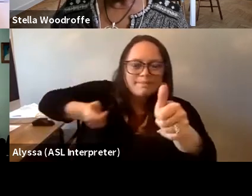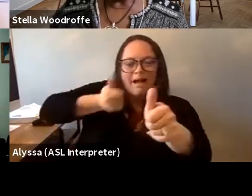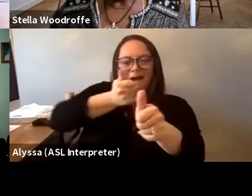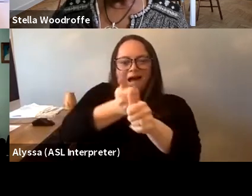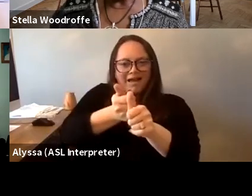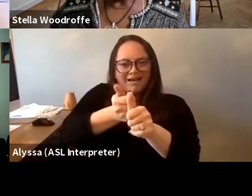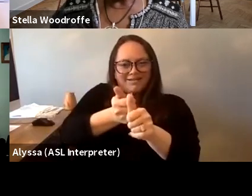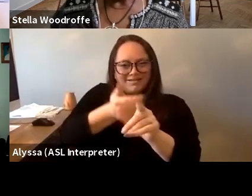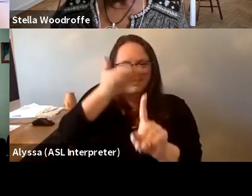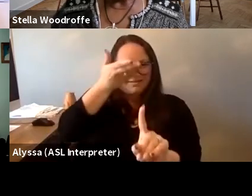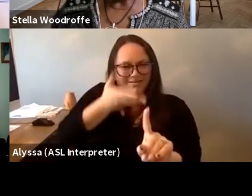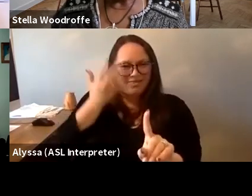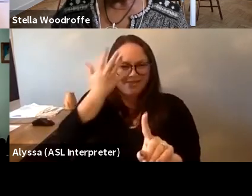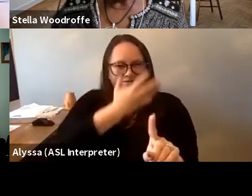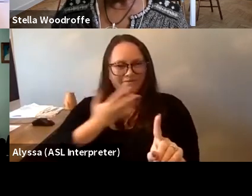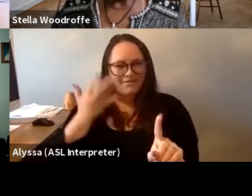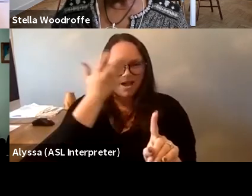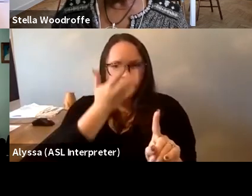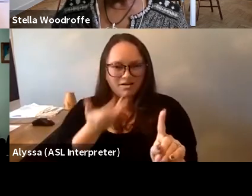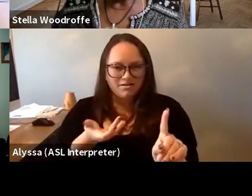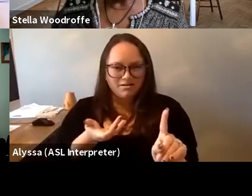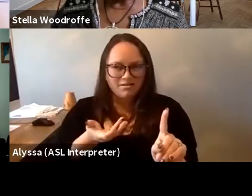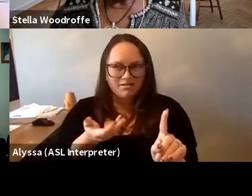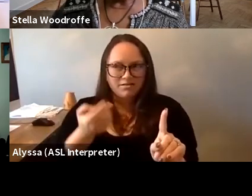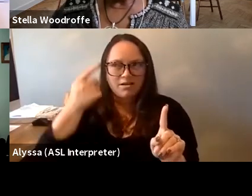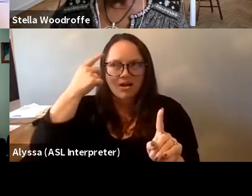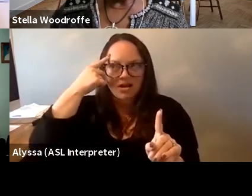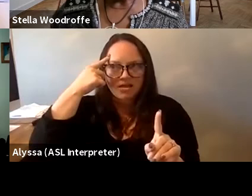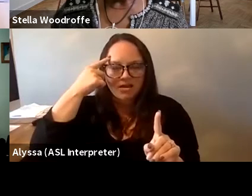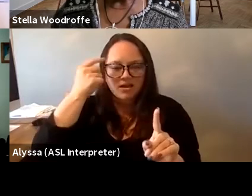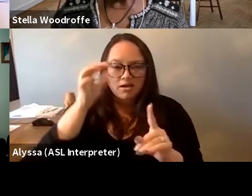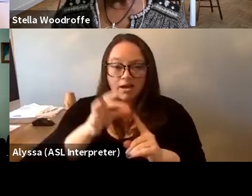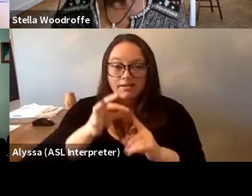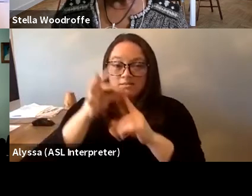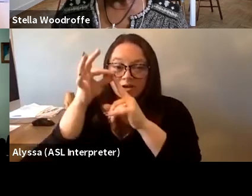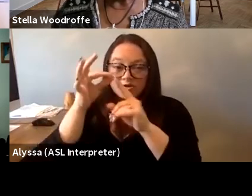with, especially with people on the spectrum, it's so